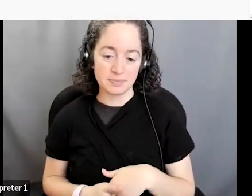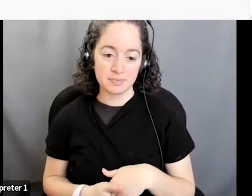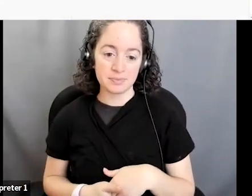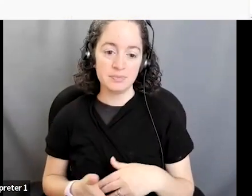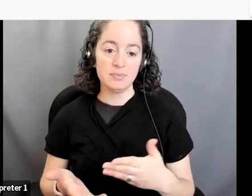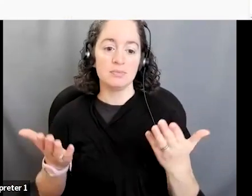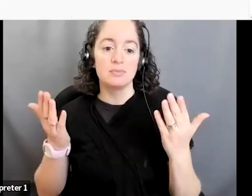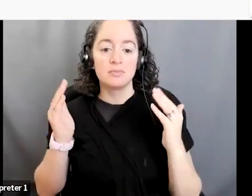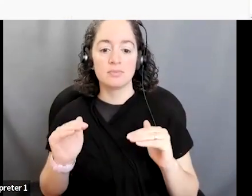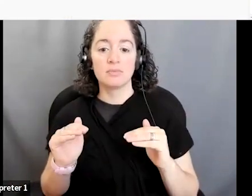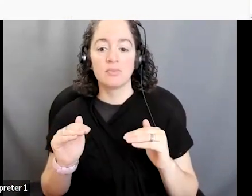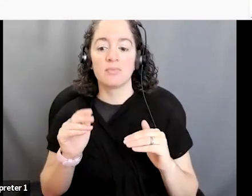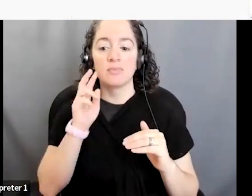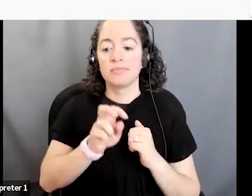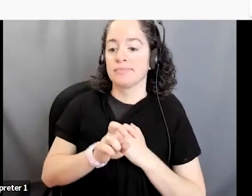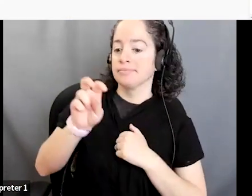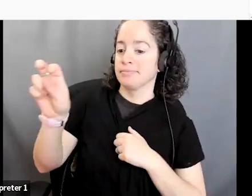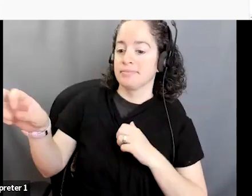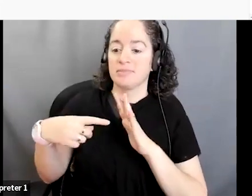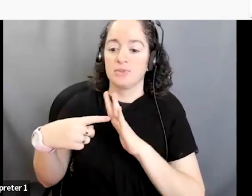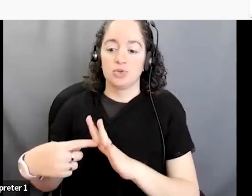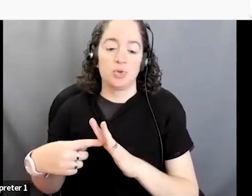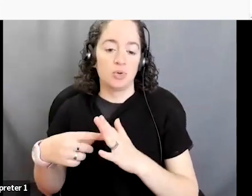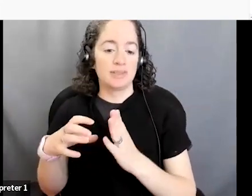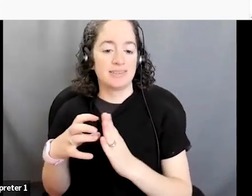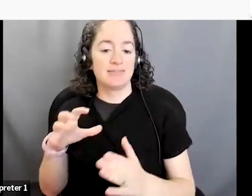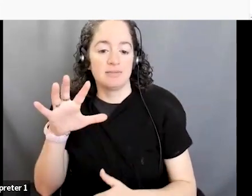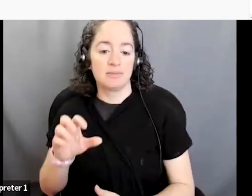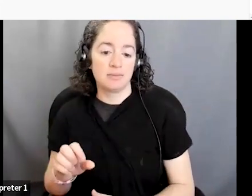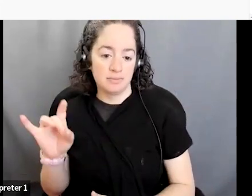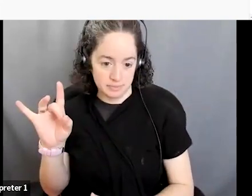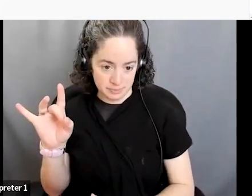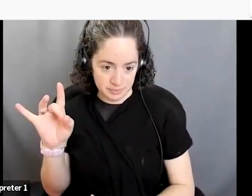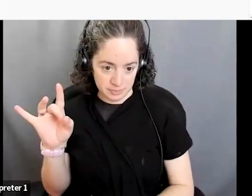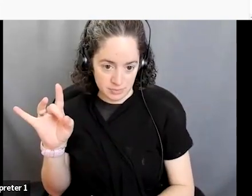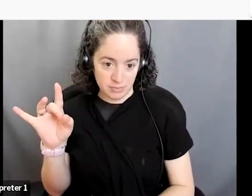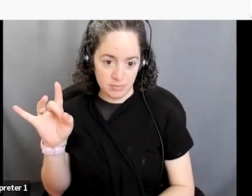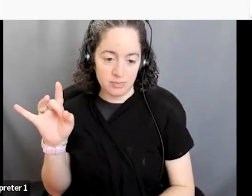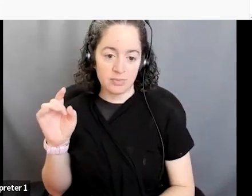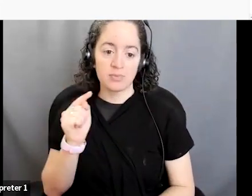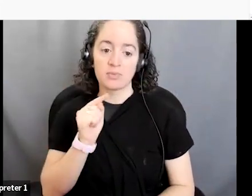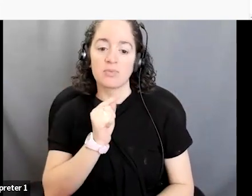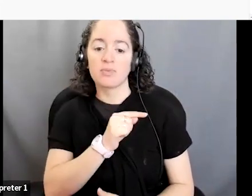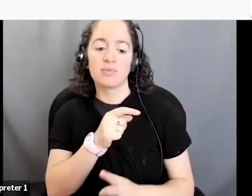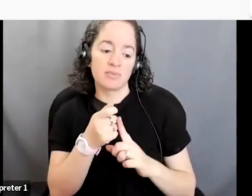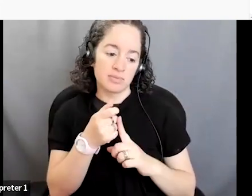A quick pop over to the Section 508 reference, which talks about visual label instructions